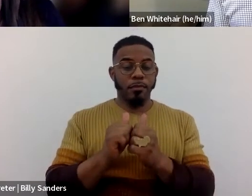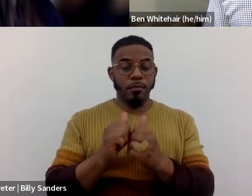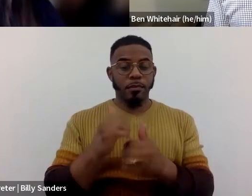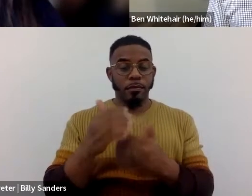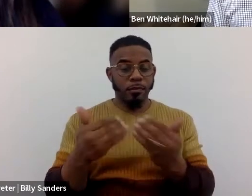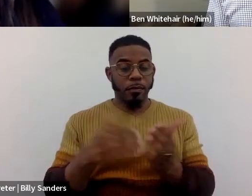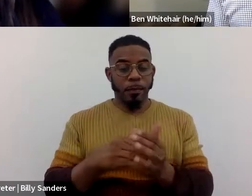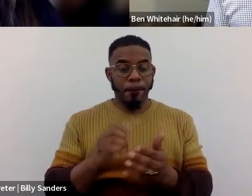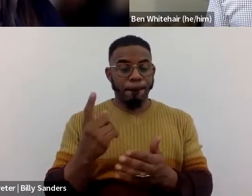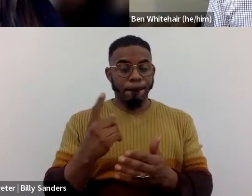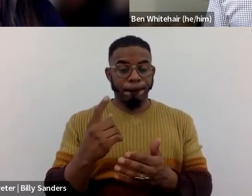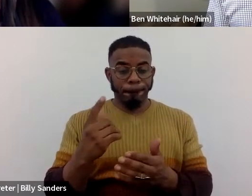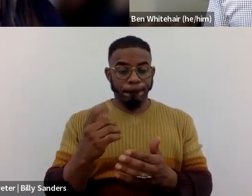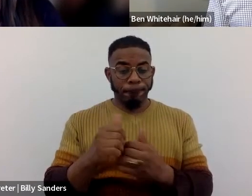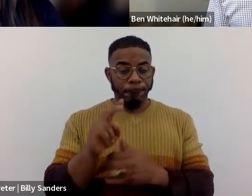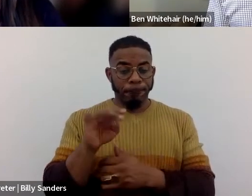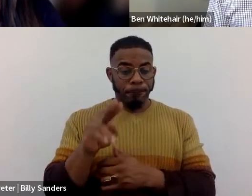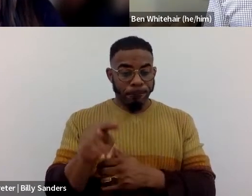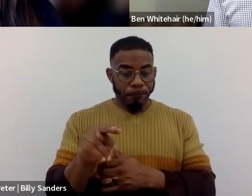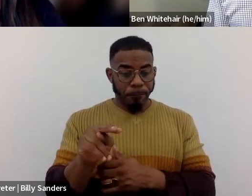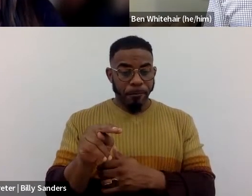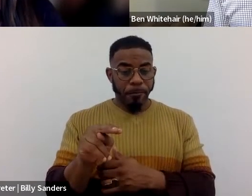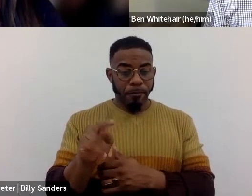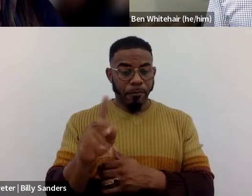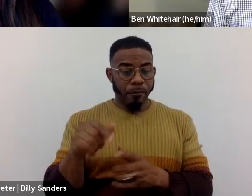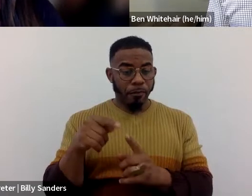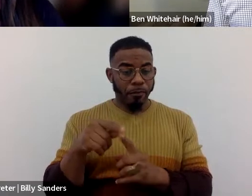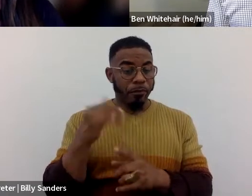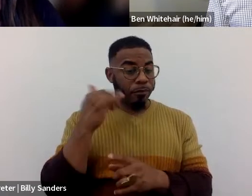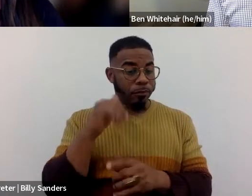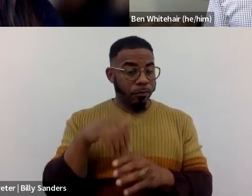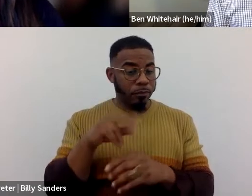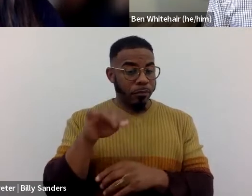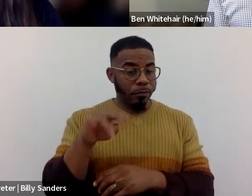something to consult with the union about if you're in a union job.